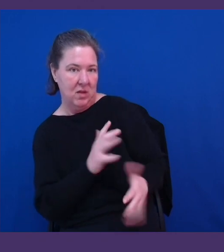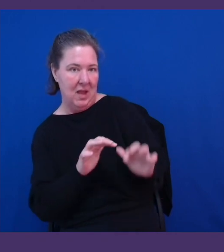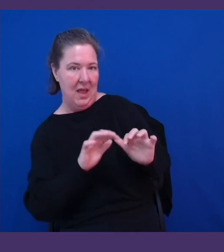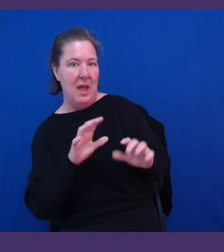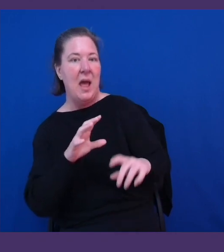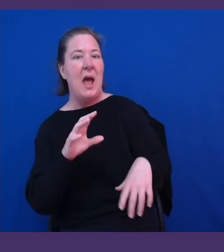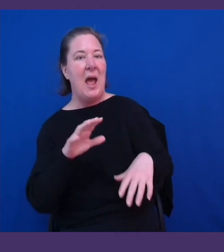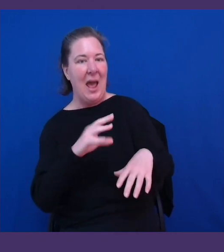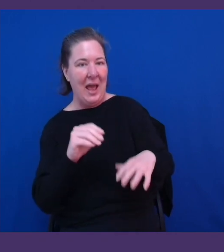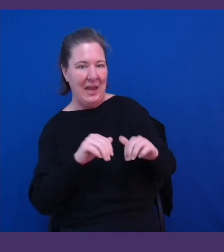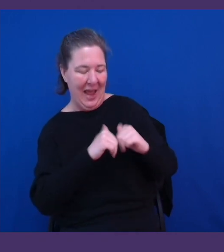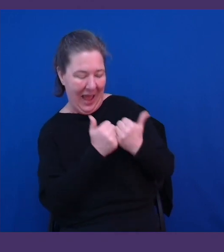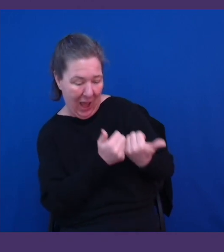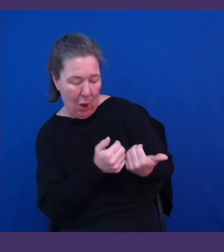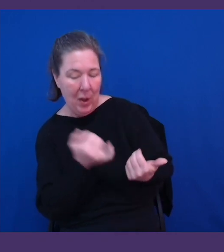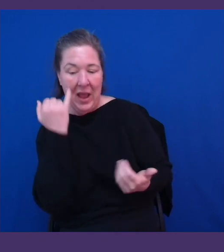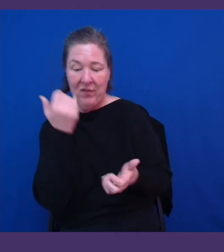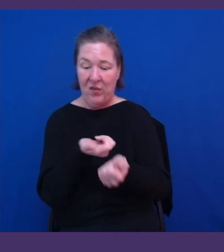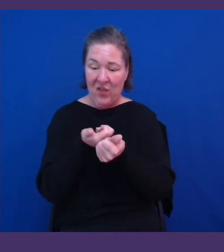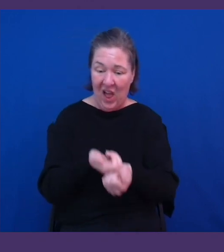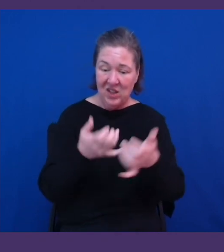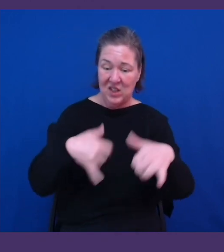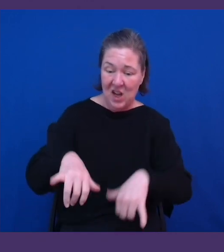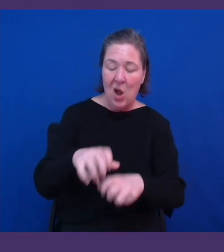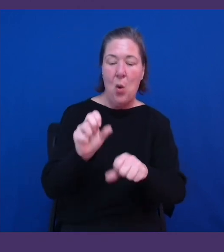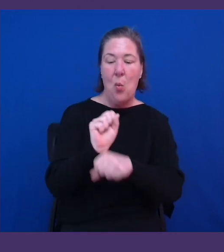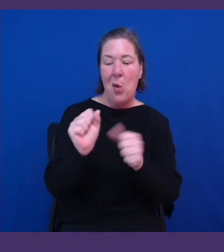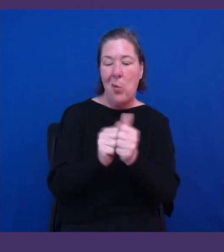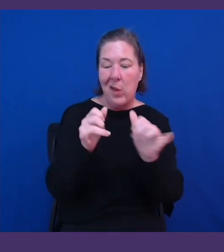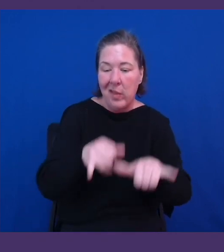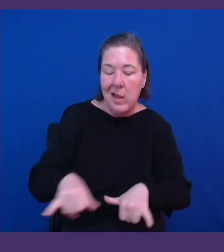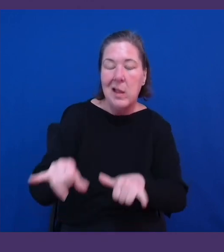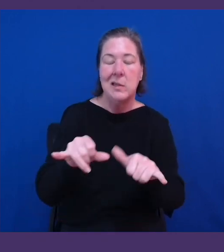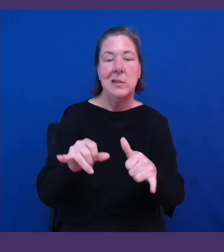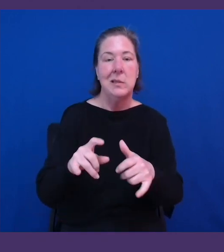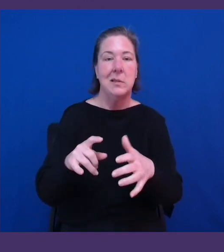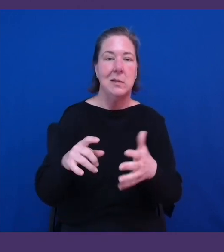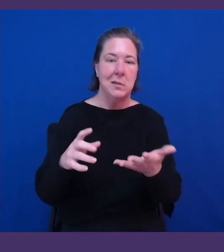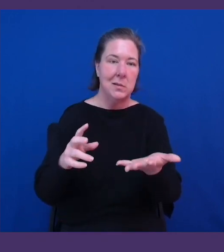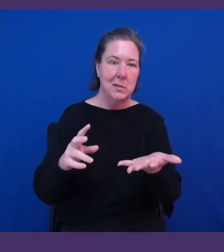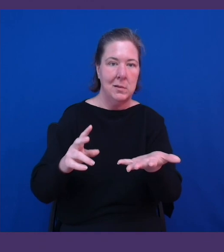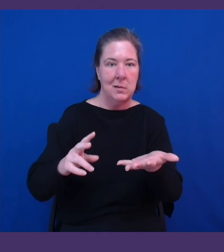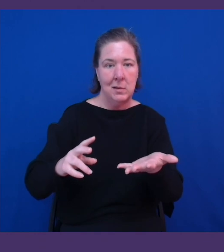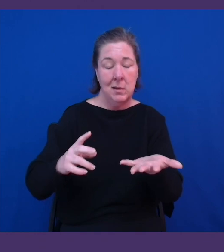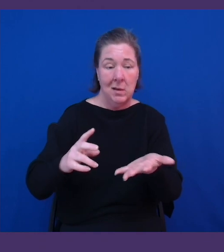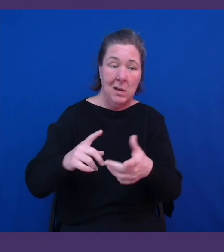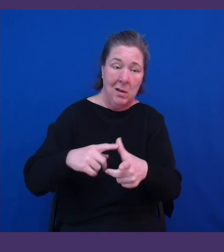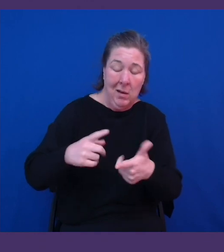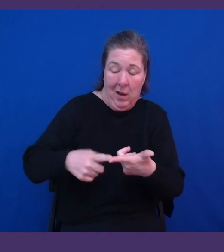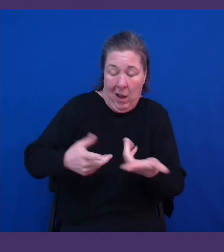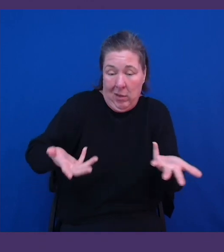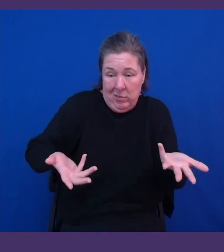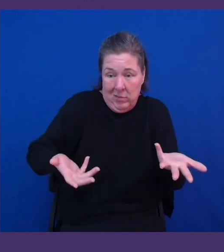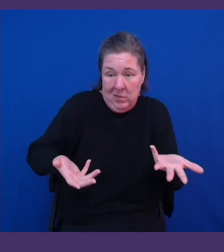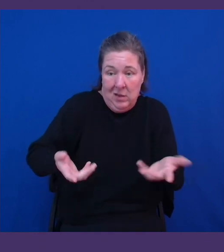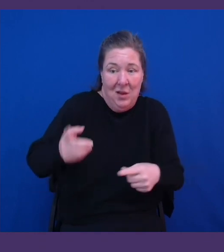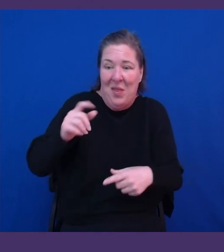If you follow the standard and work with the standard, then you are fairly sure that you cannot be sued and that everything is fine